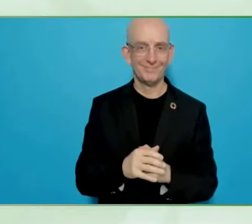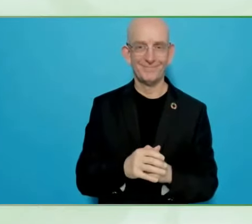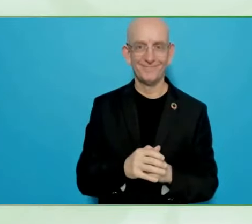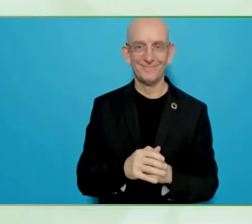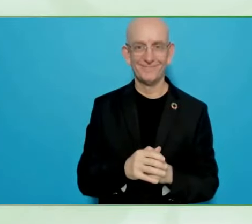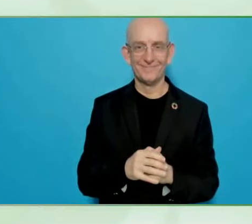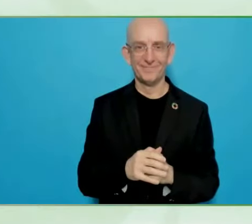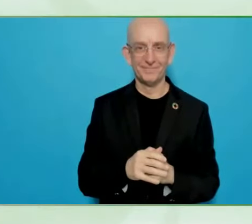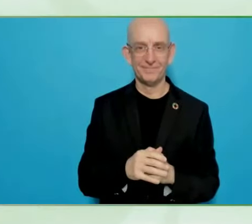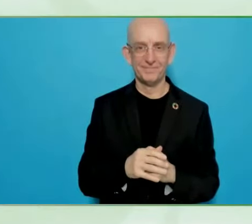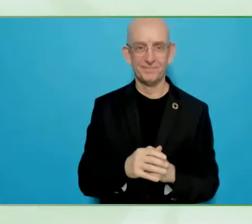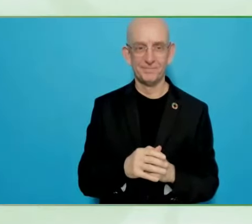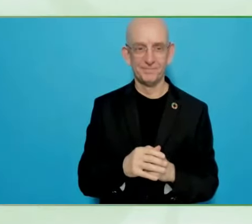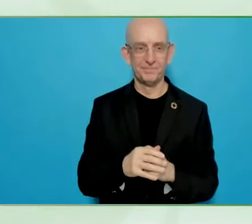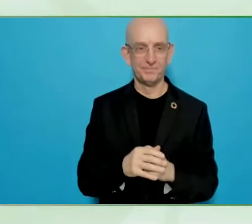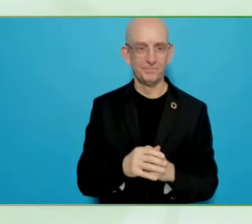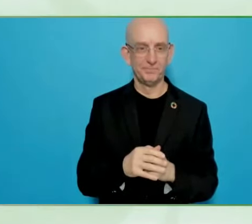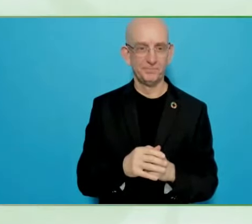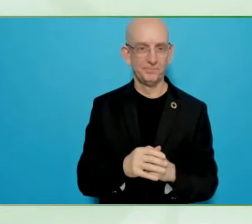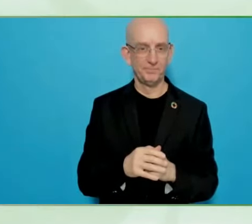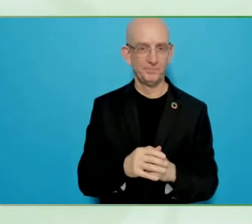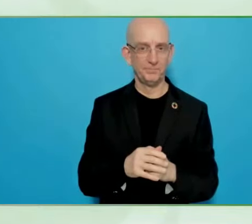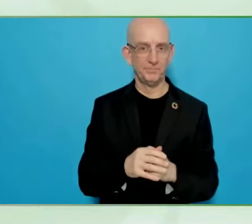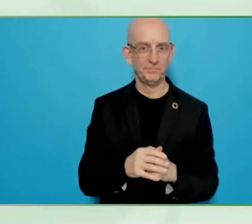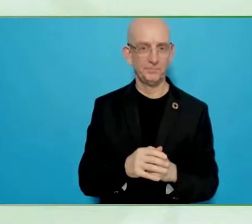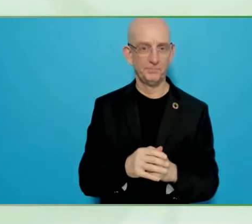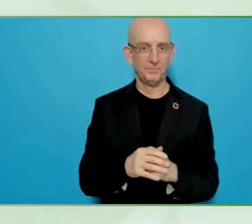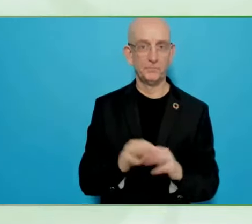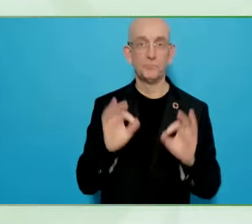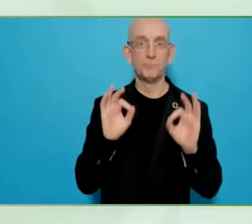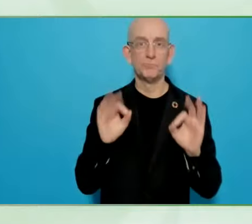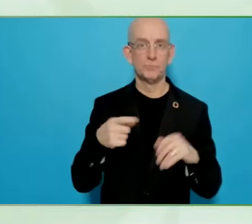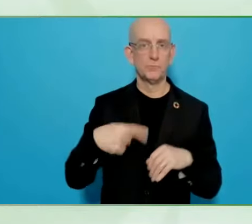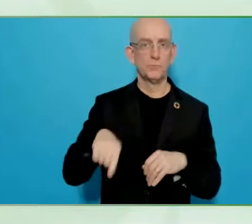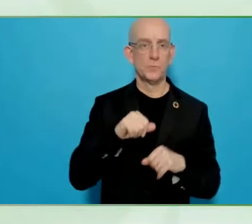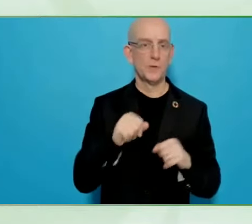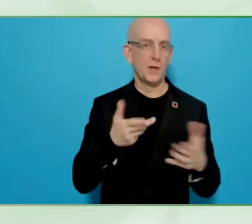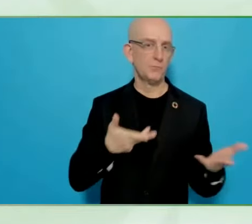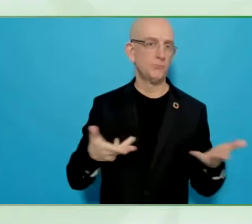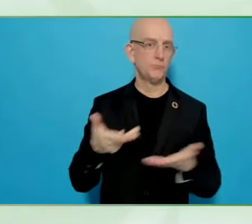attention and I remain here in case we have questions. Thank you.